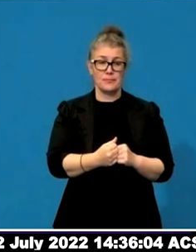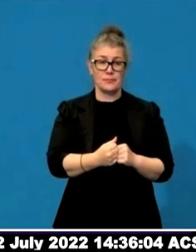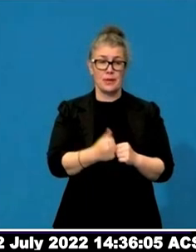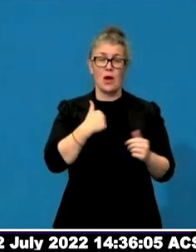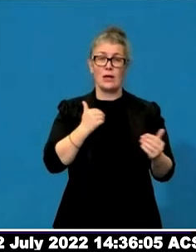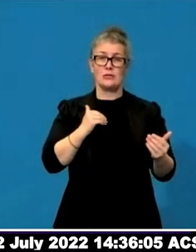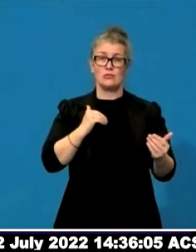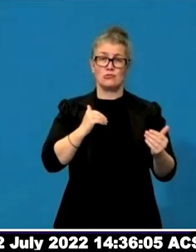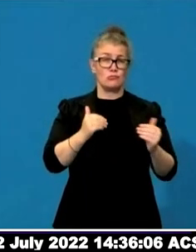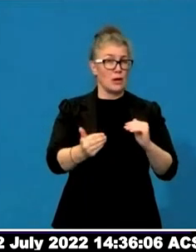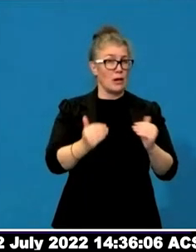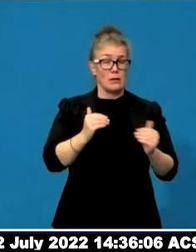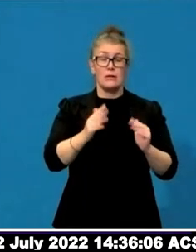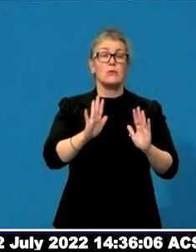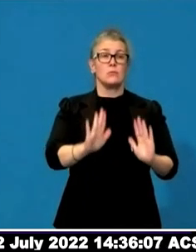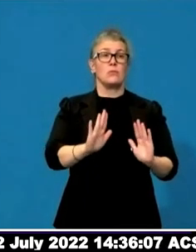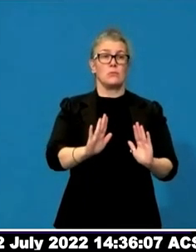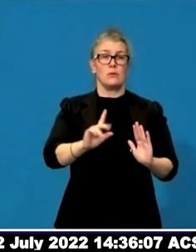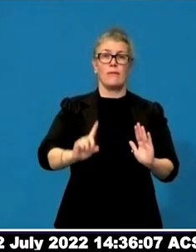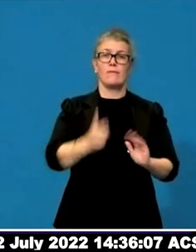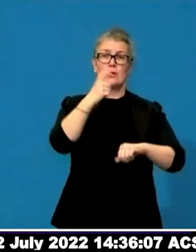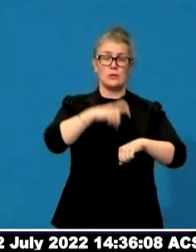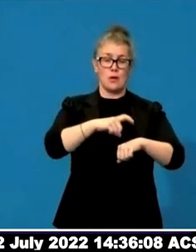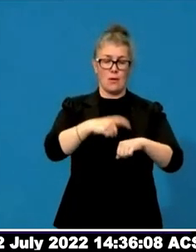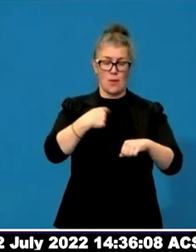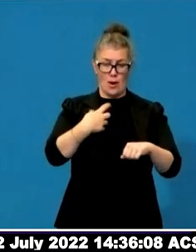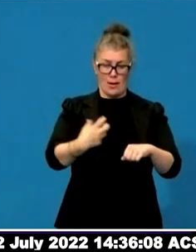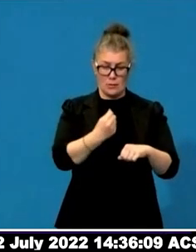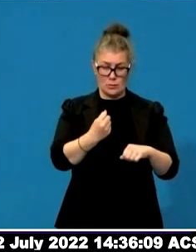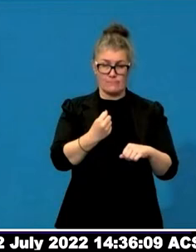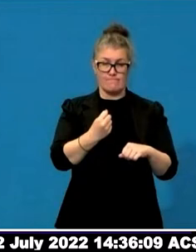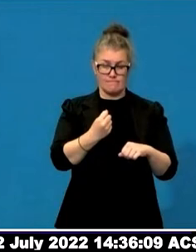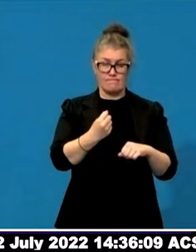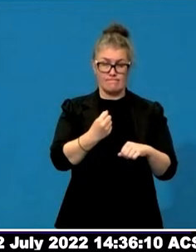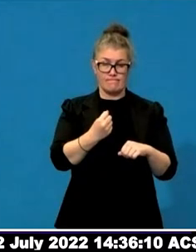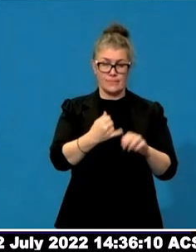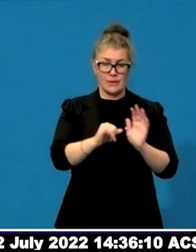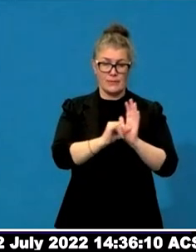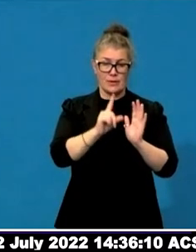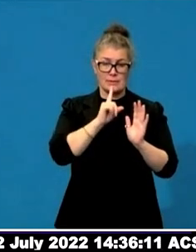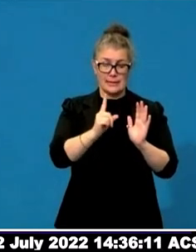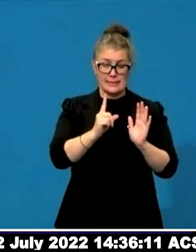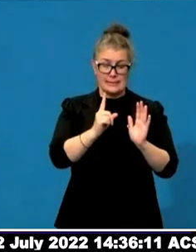I had identified myself as being a person with a disability was just under two years ago.